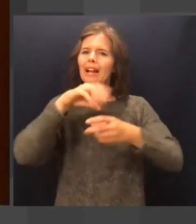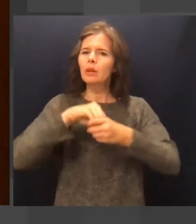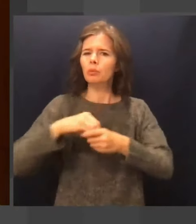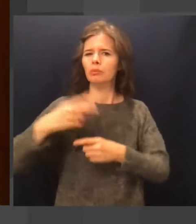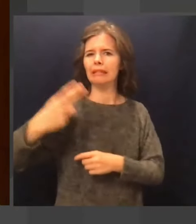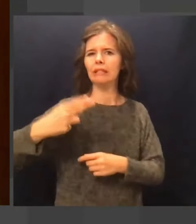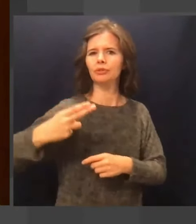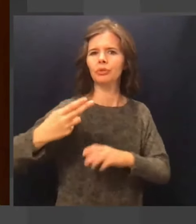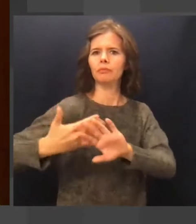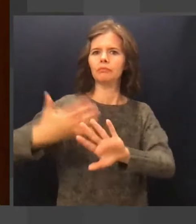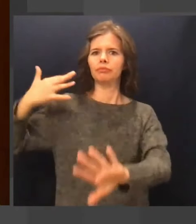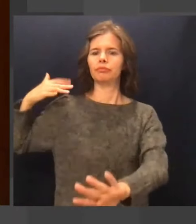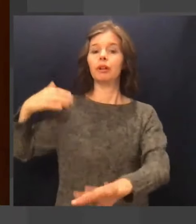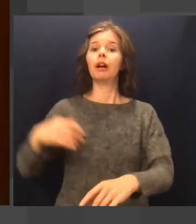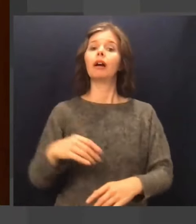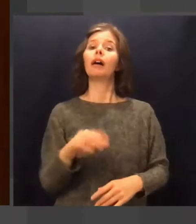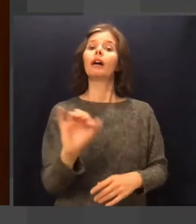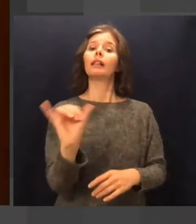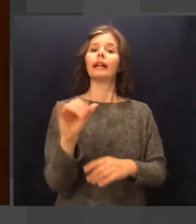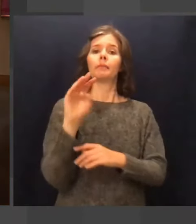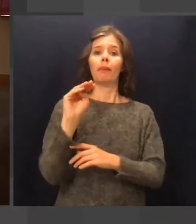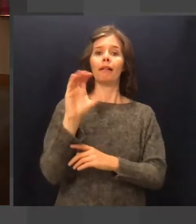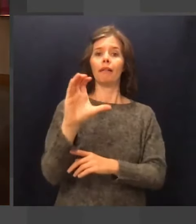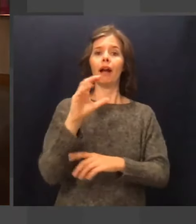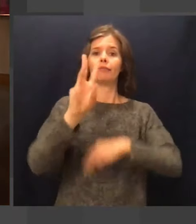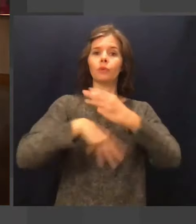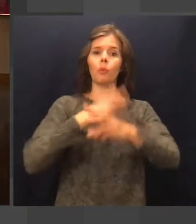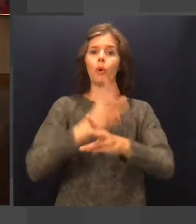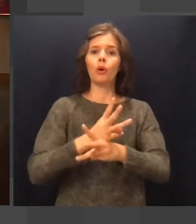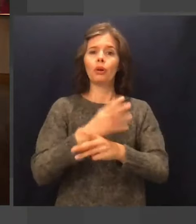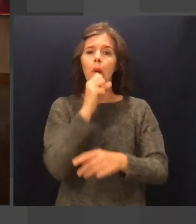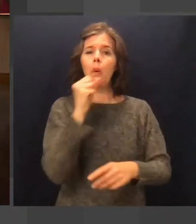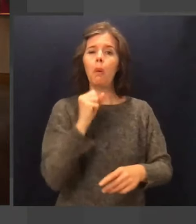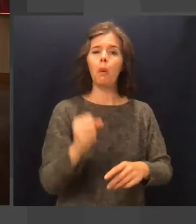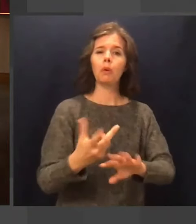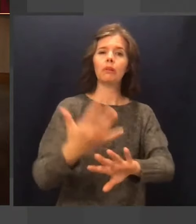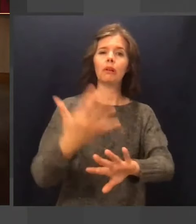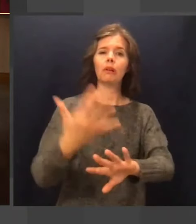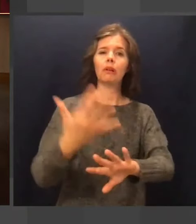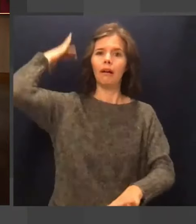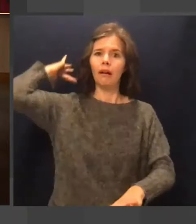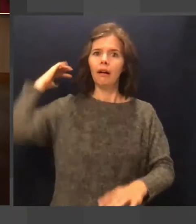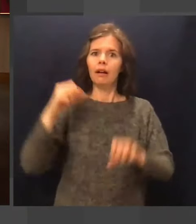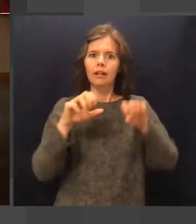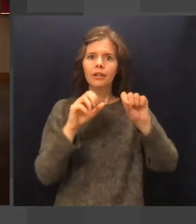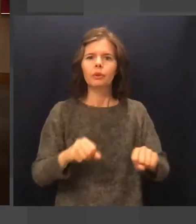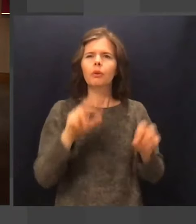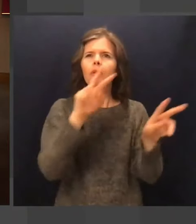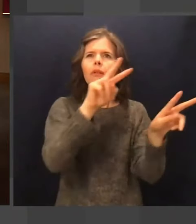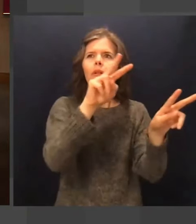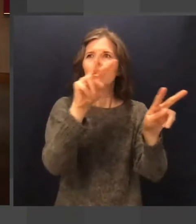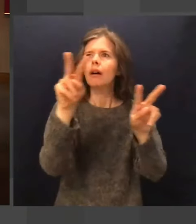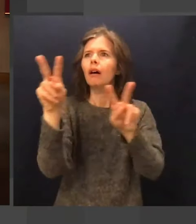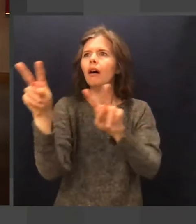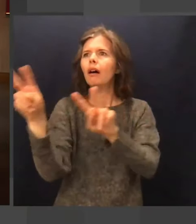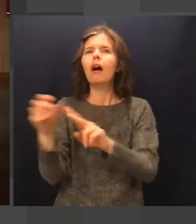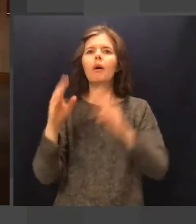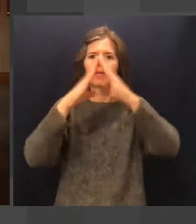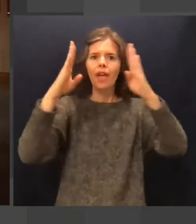HISTORY TO MINECRAFT. FOR EXAMPLE, IF YOU HAVE AN OLD MINECRAFT WORLD THEN YOU CAN SEE